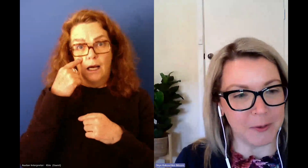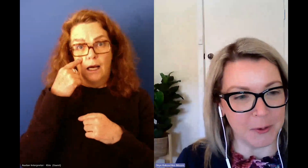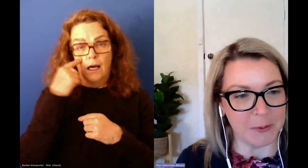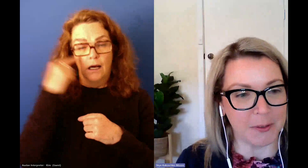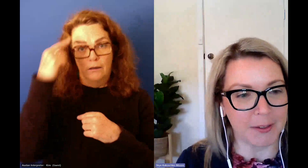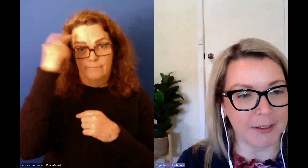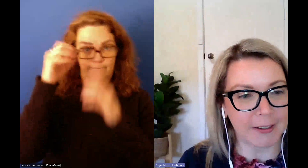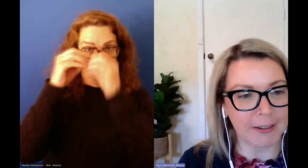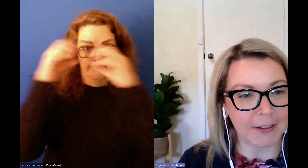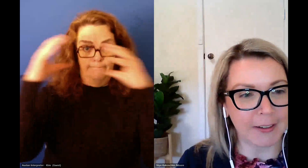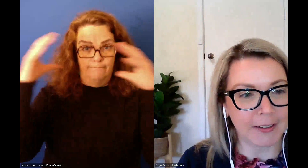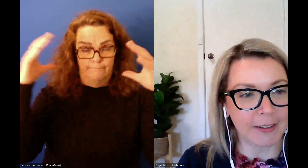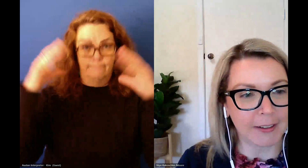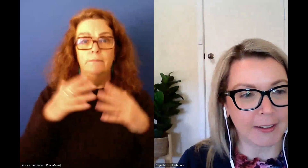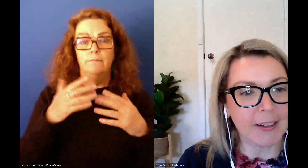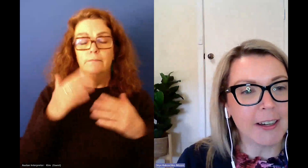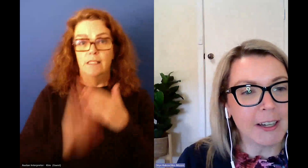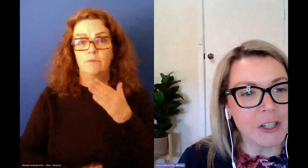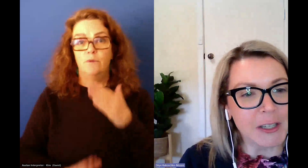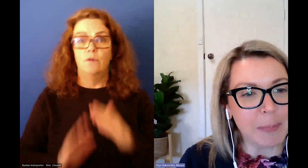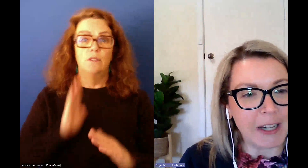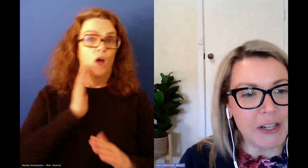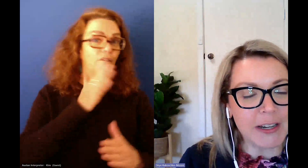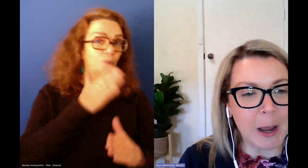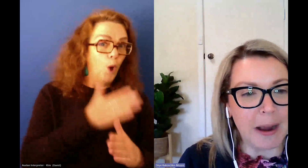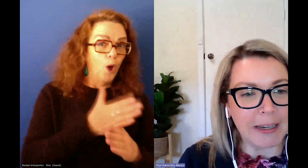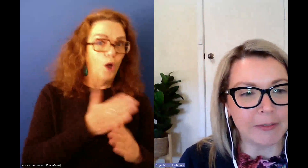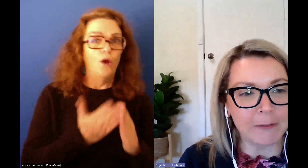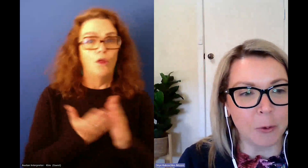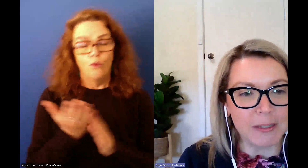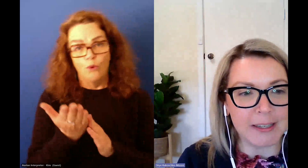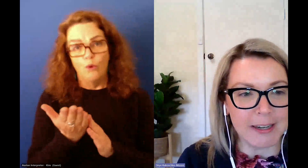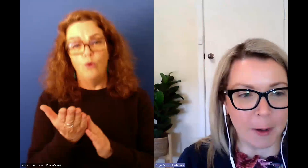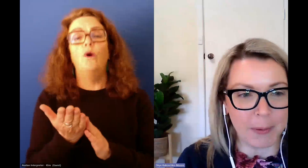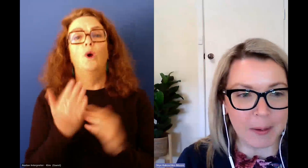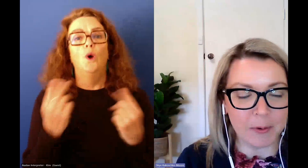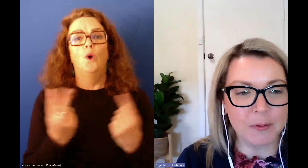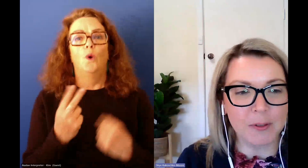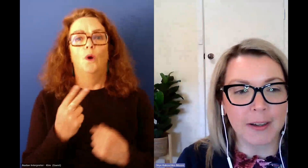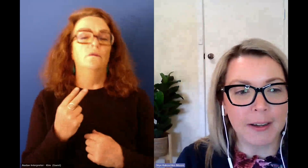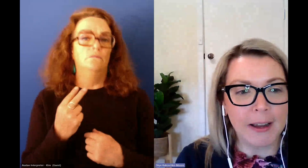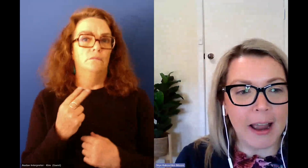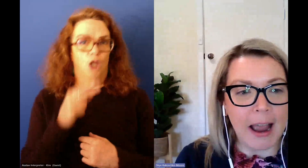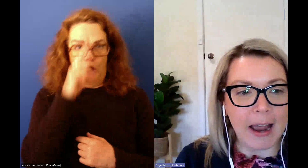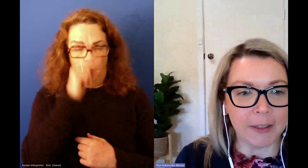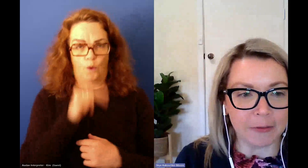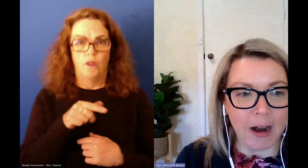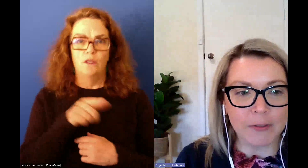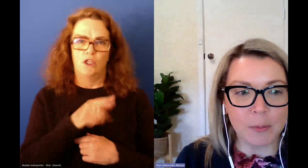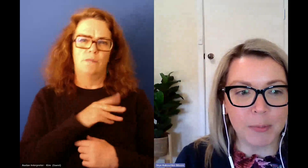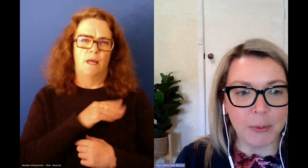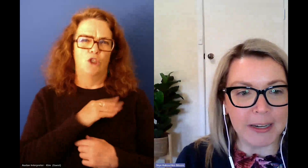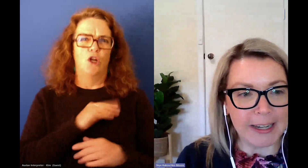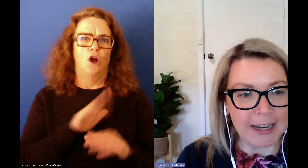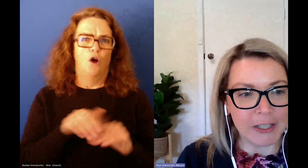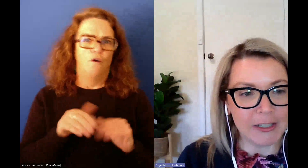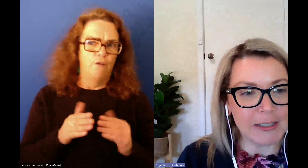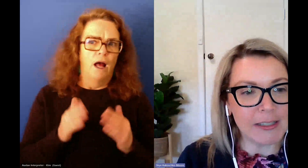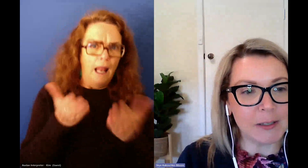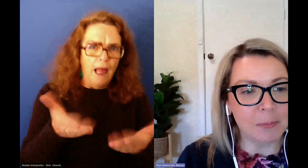of youth. She's passionate about giving voice to young people and thrives on building connections